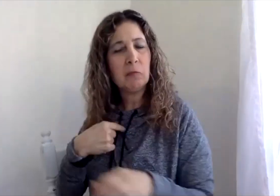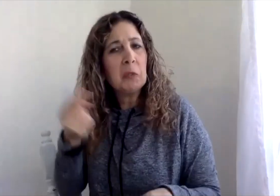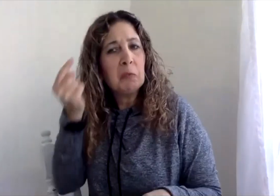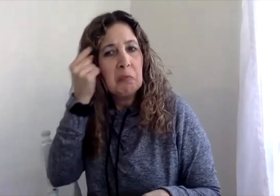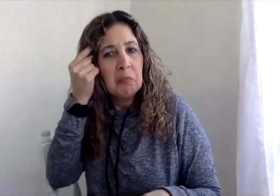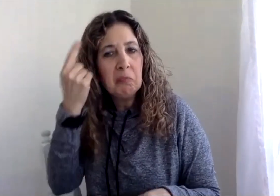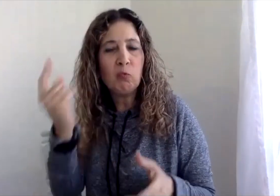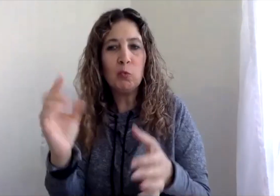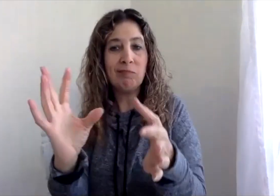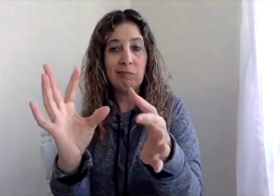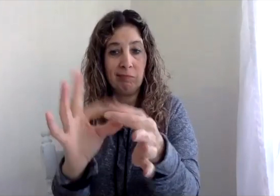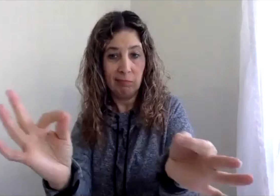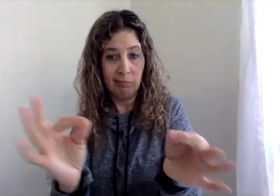You know there's just something about this.